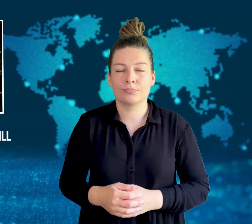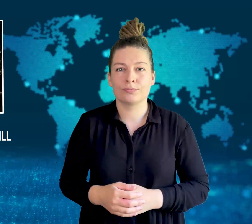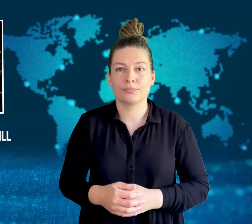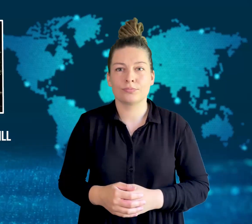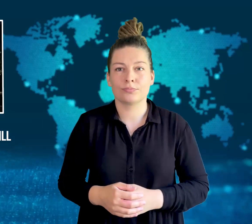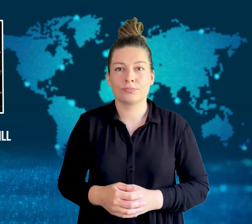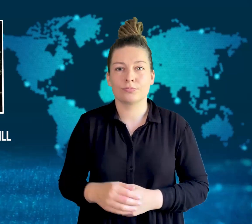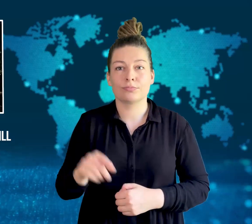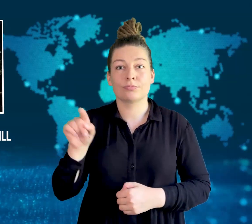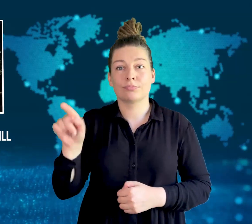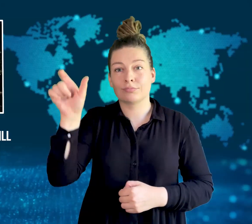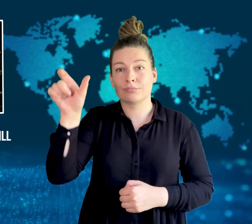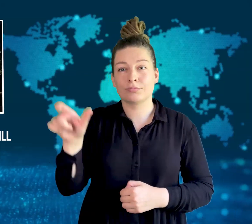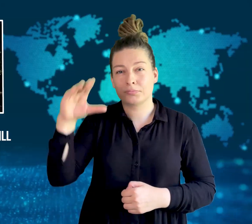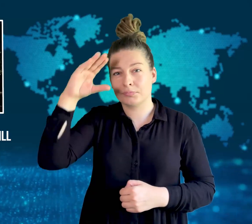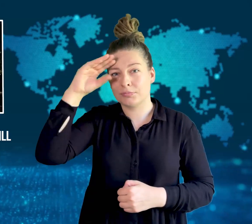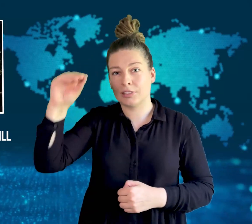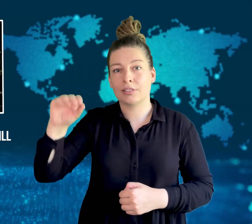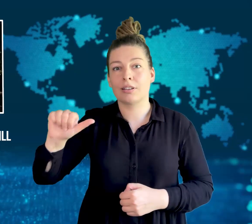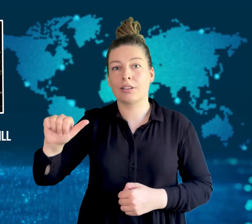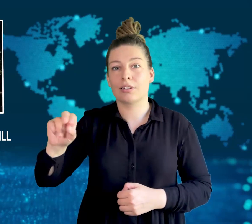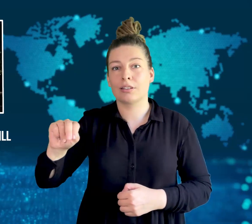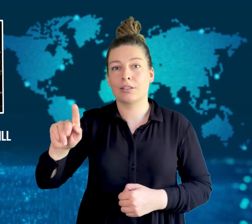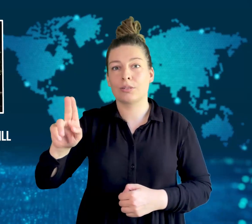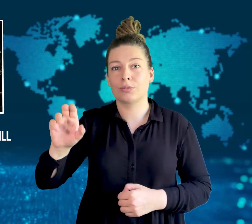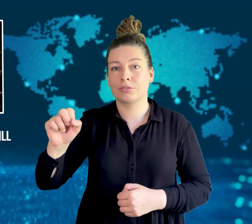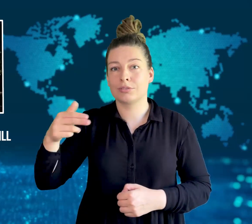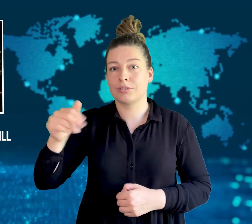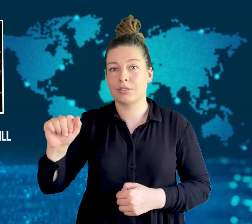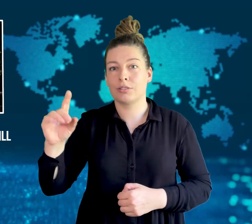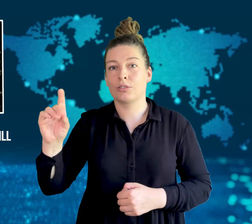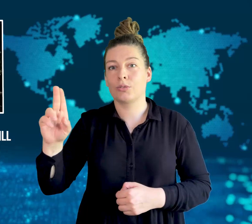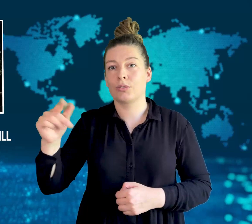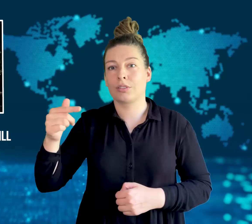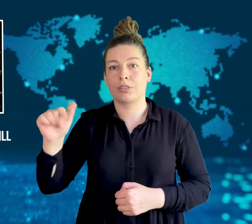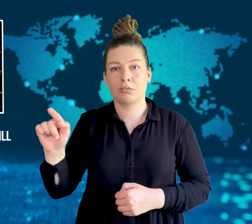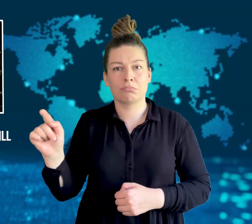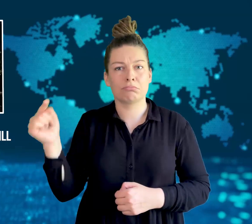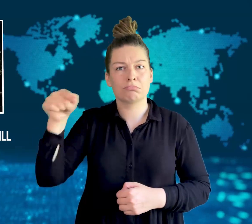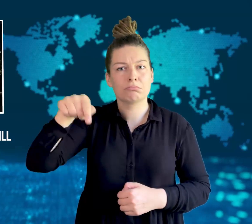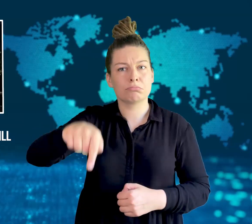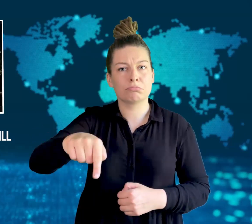the man, named Ankush Dutta, booked a room for one night